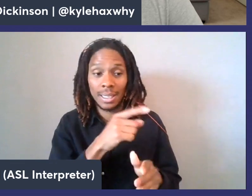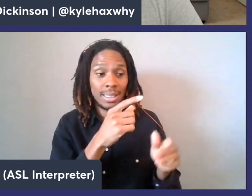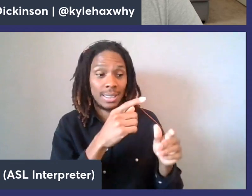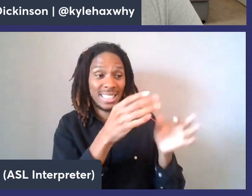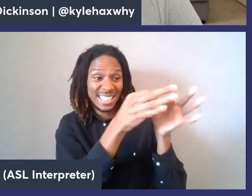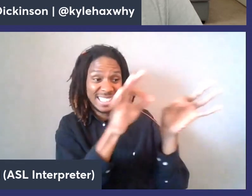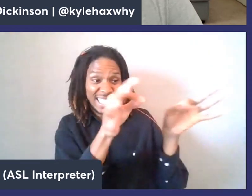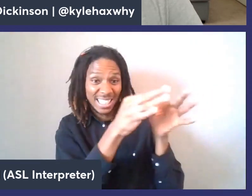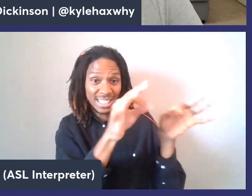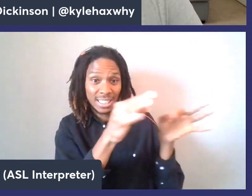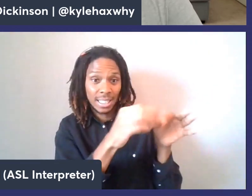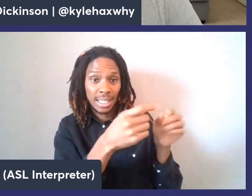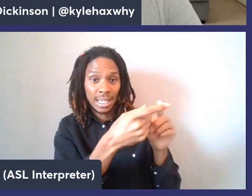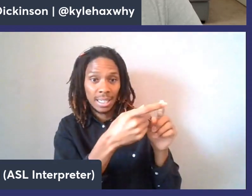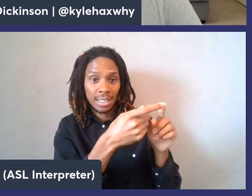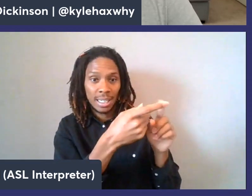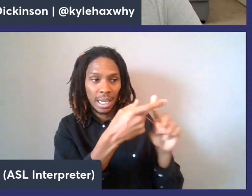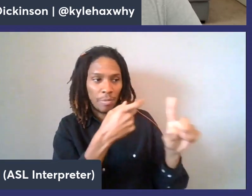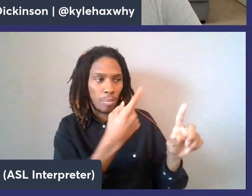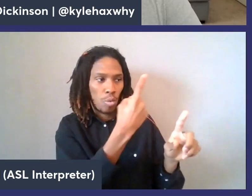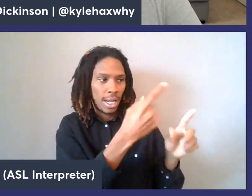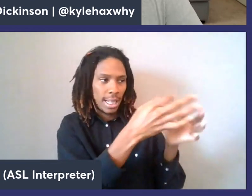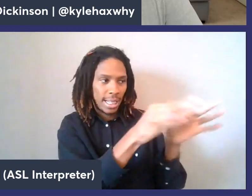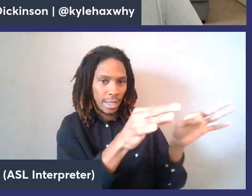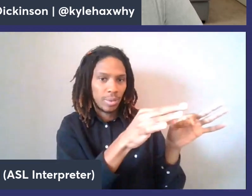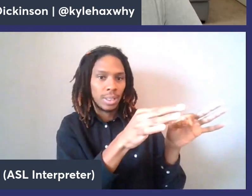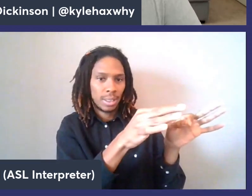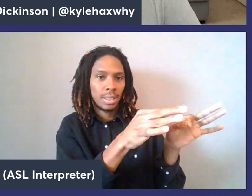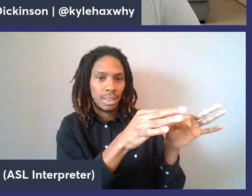that are, comes in in one language, gets understood,